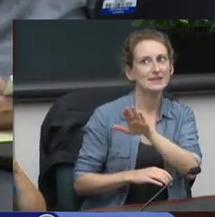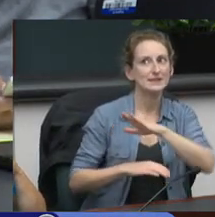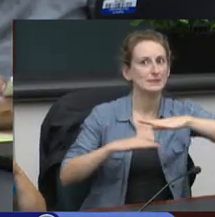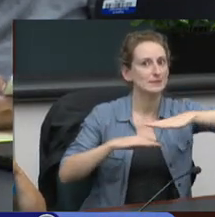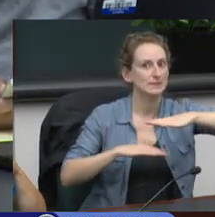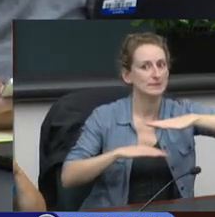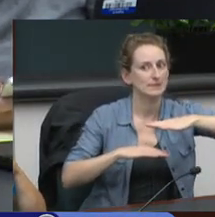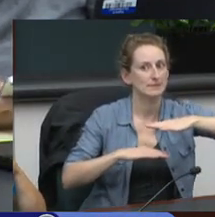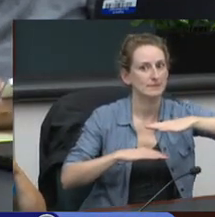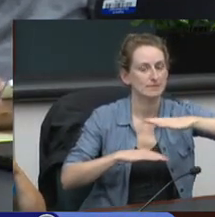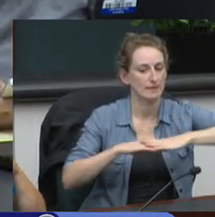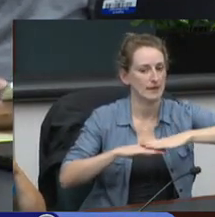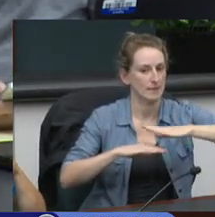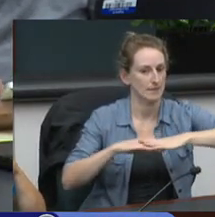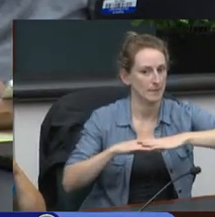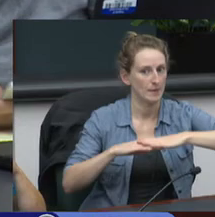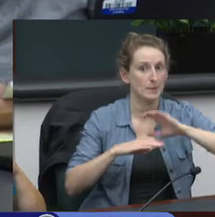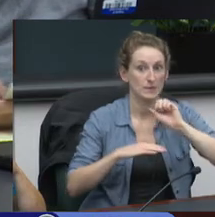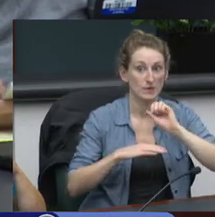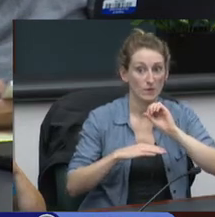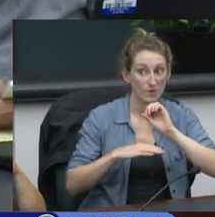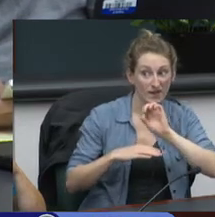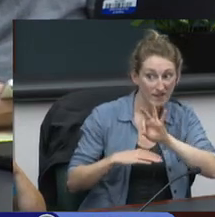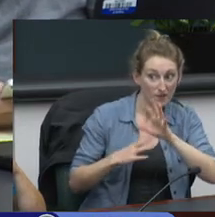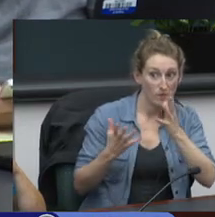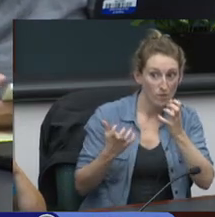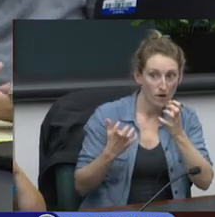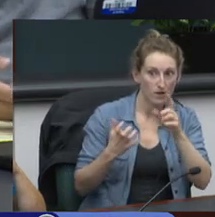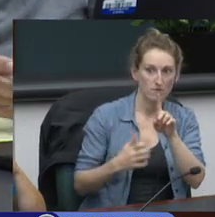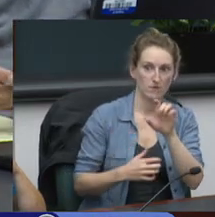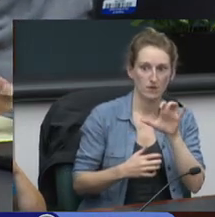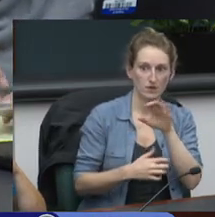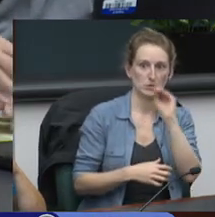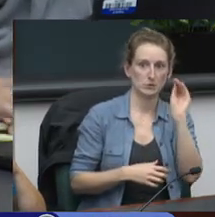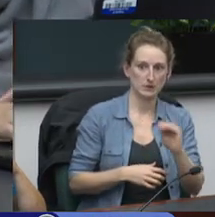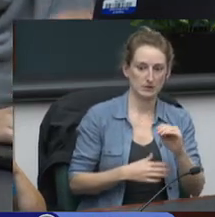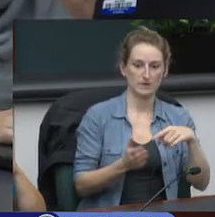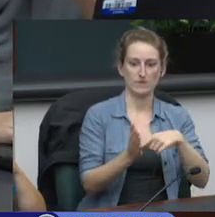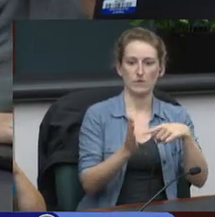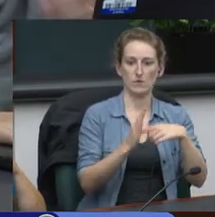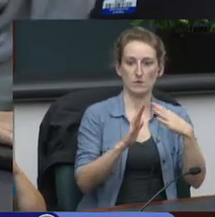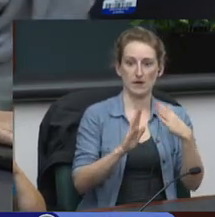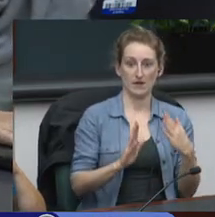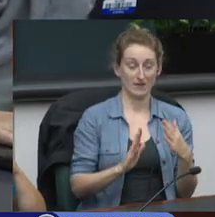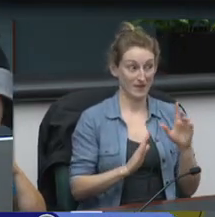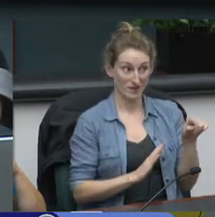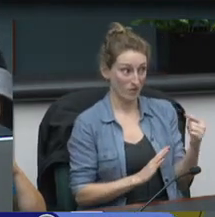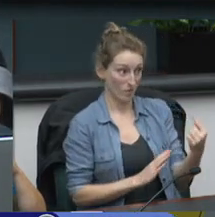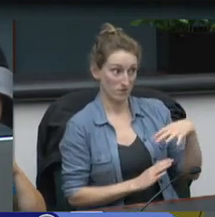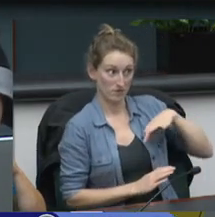they wanted to do a hundred percent affordable they would still get those same that's the only credit that they would get yeah okay